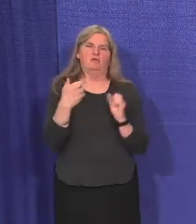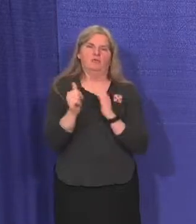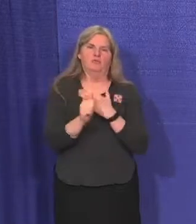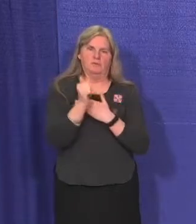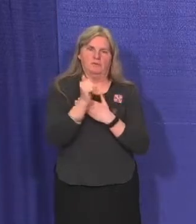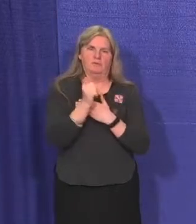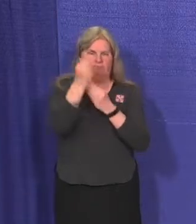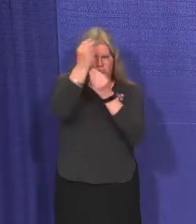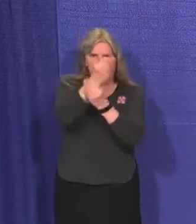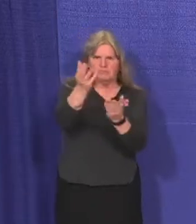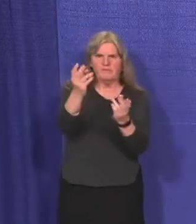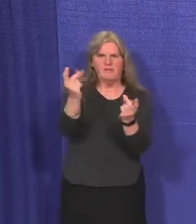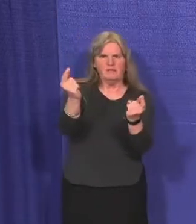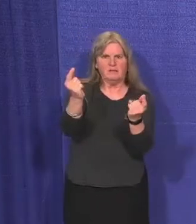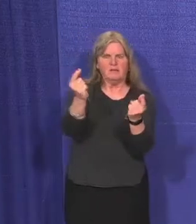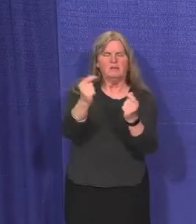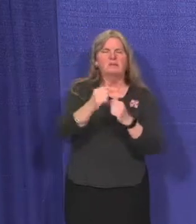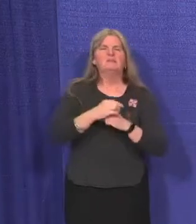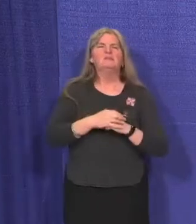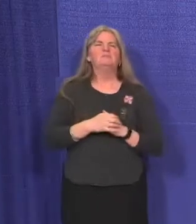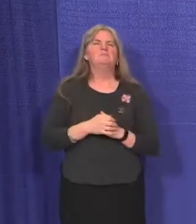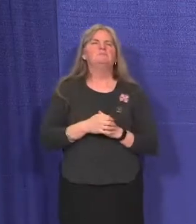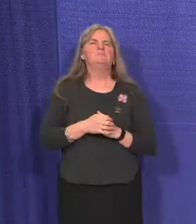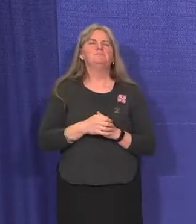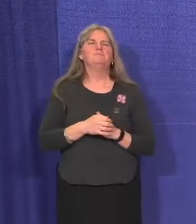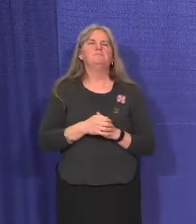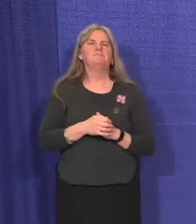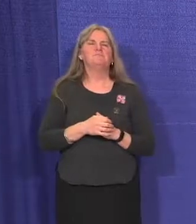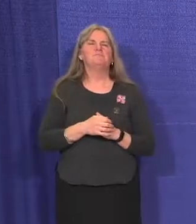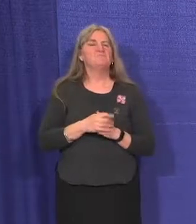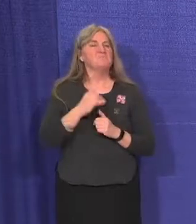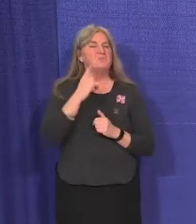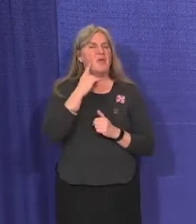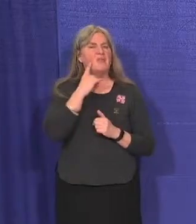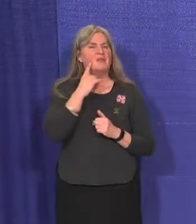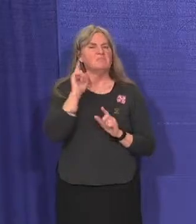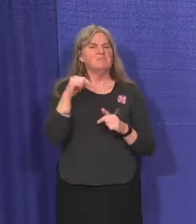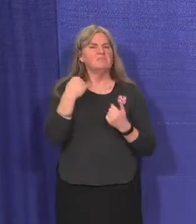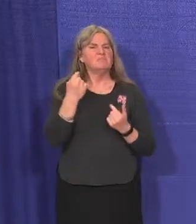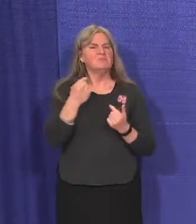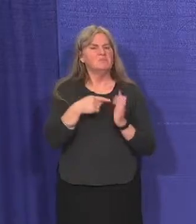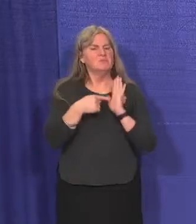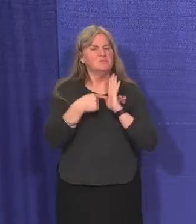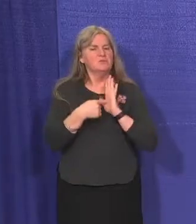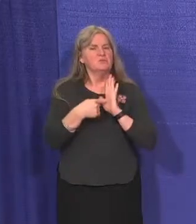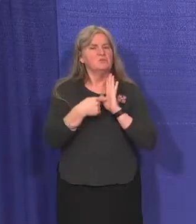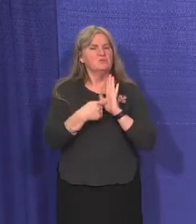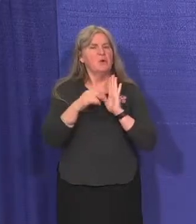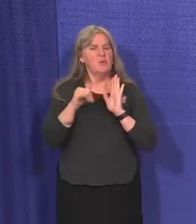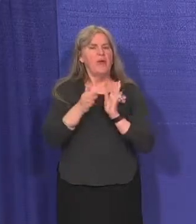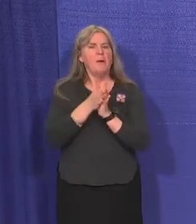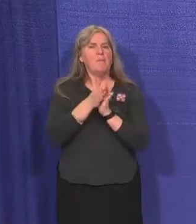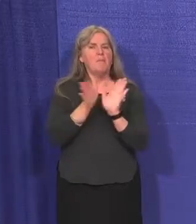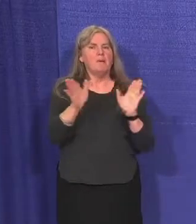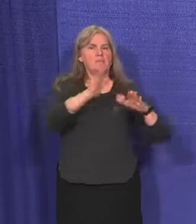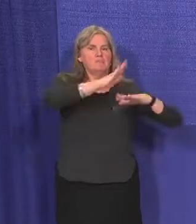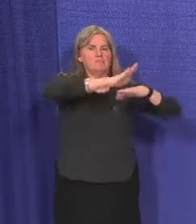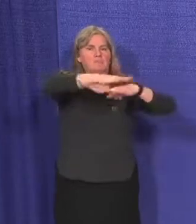committed to getting important information out to the community as soon as we can turn it